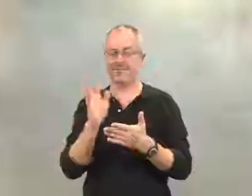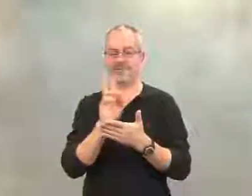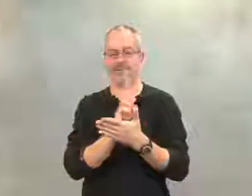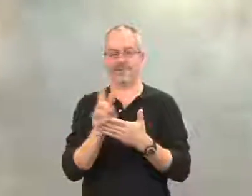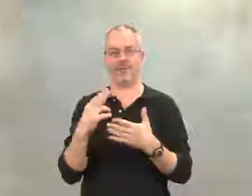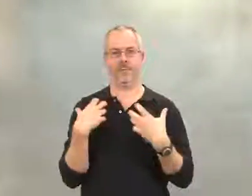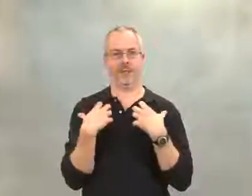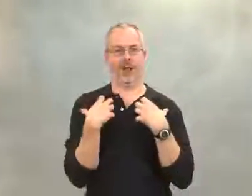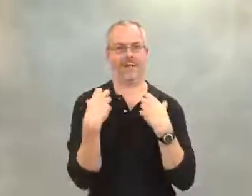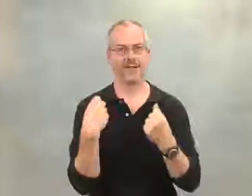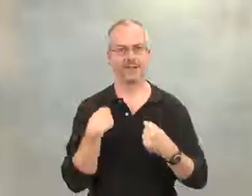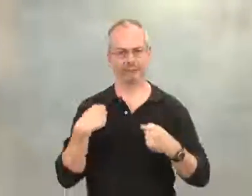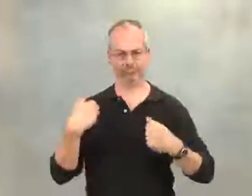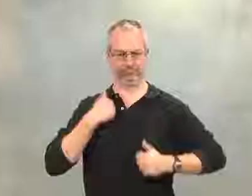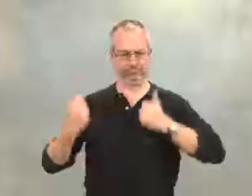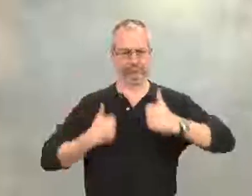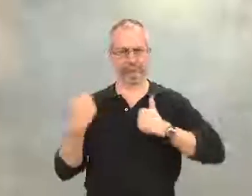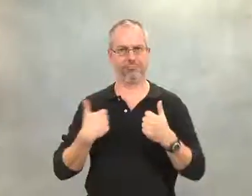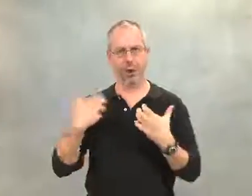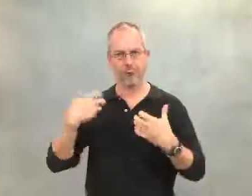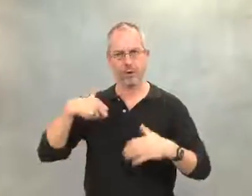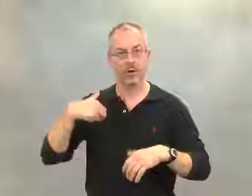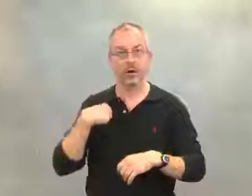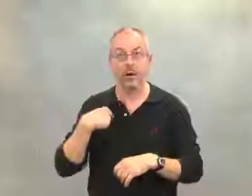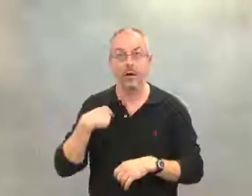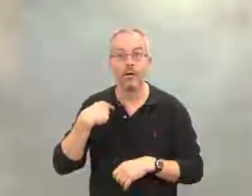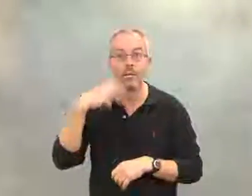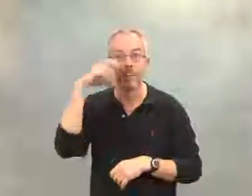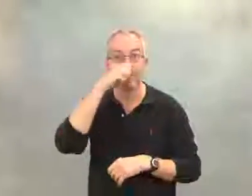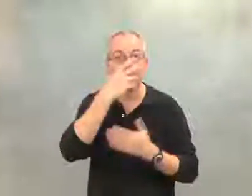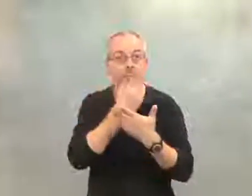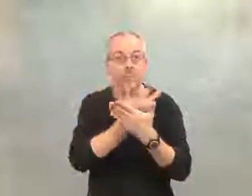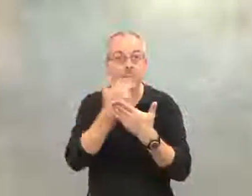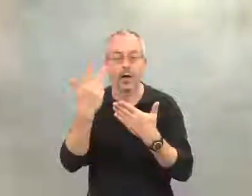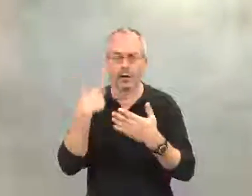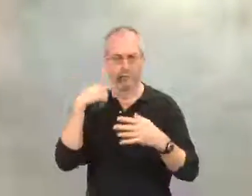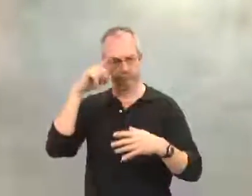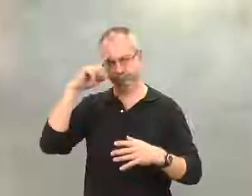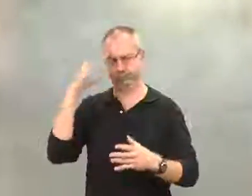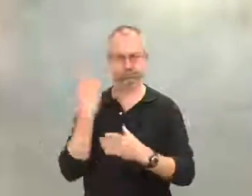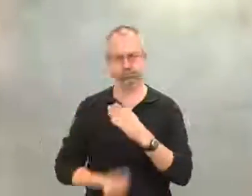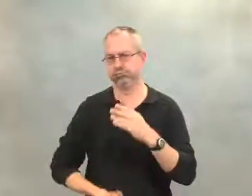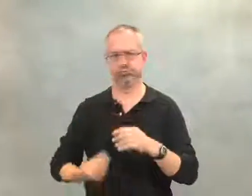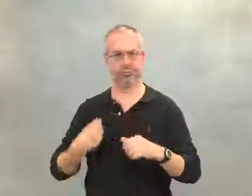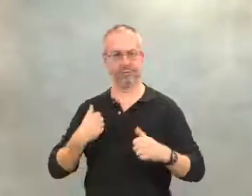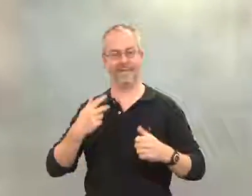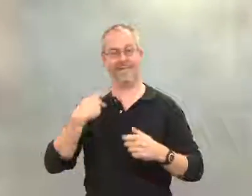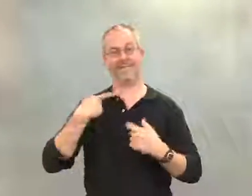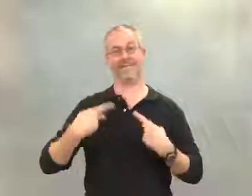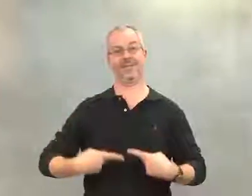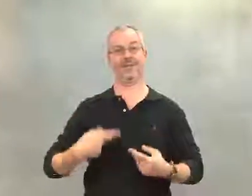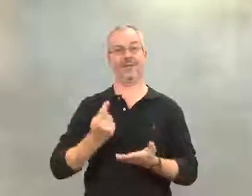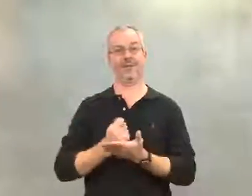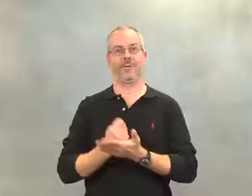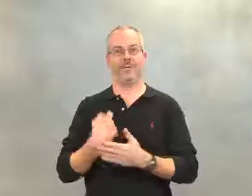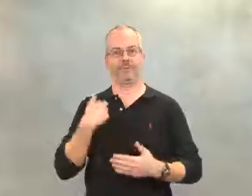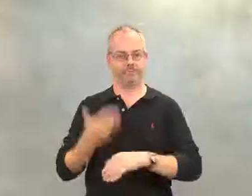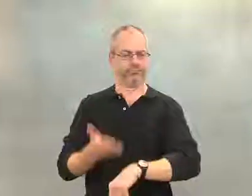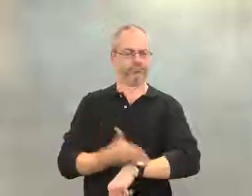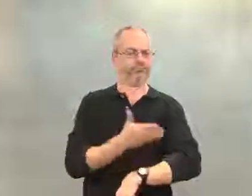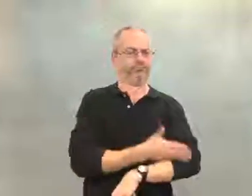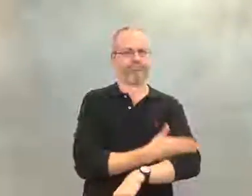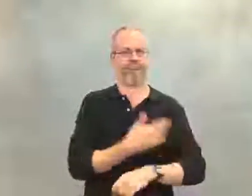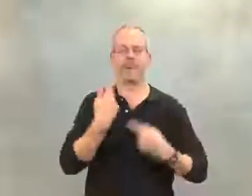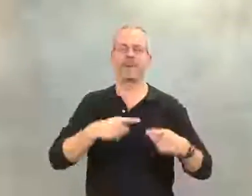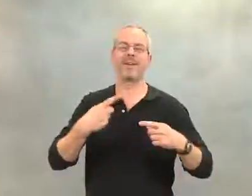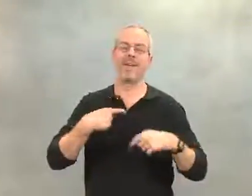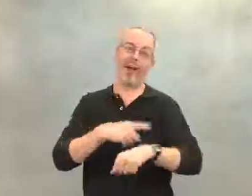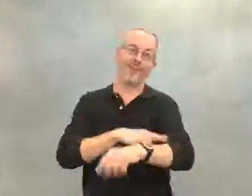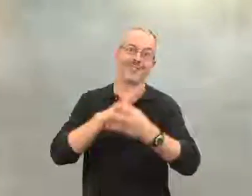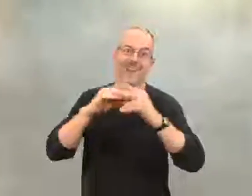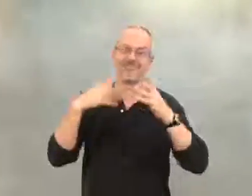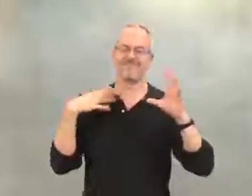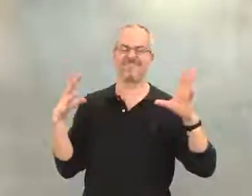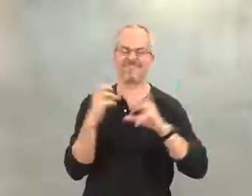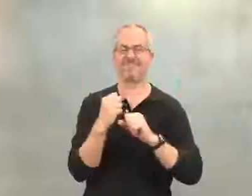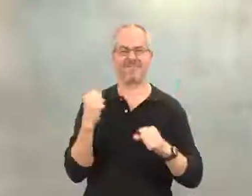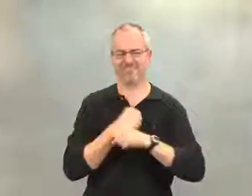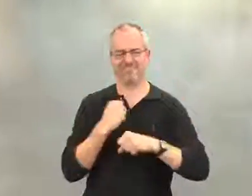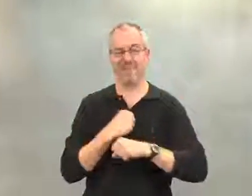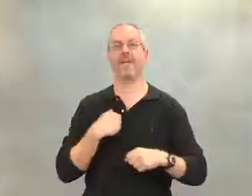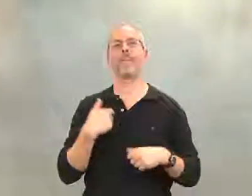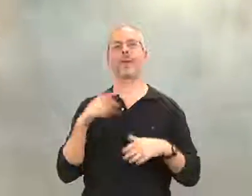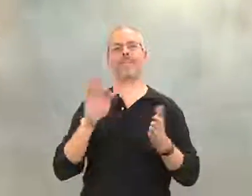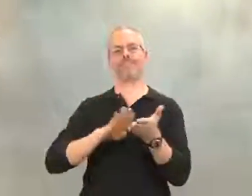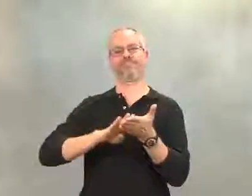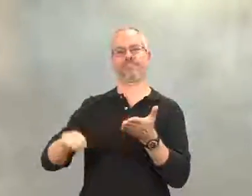I wanted to walk. I was shocked I'd lost 3 weeks so I wanted to make up for it.